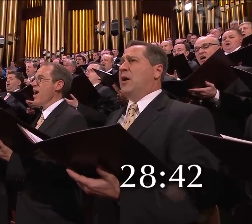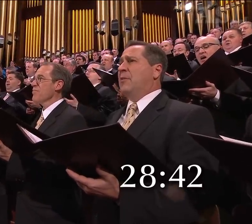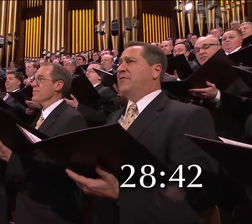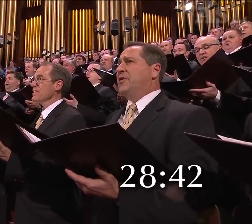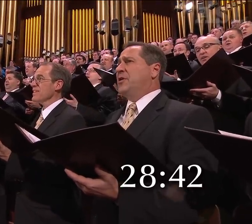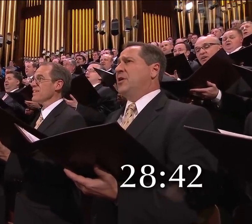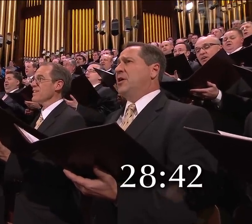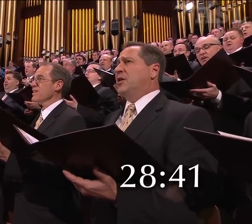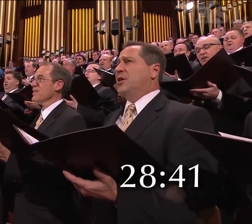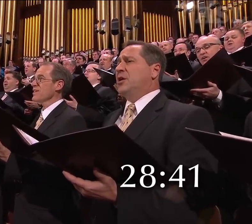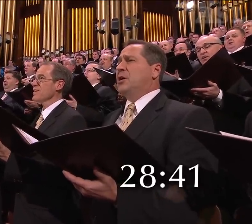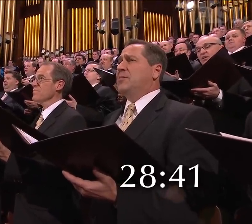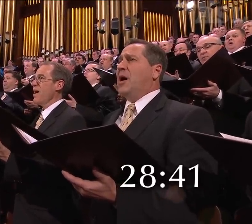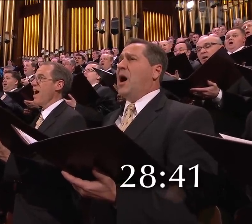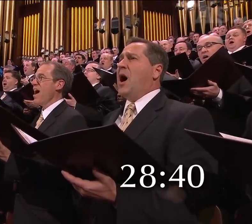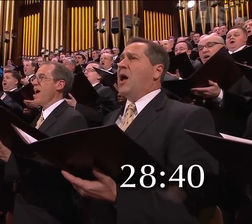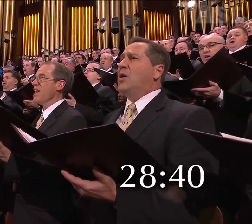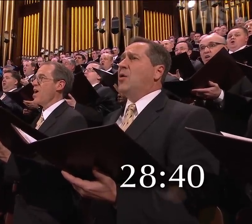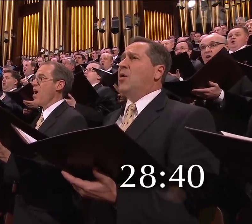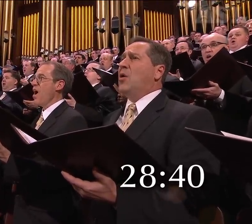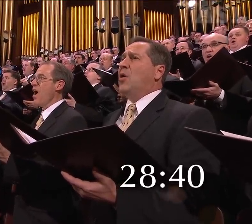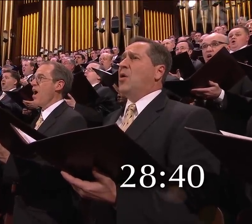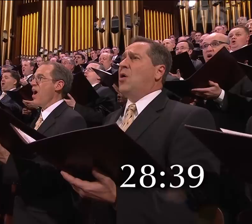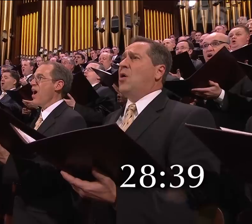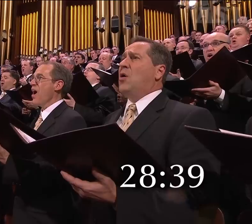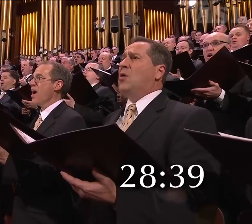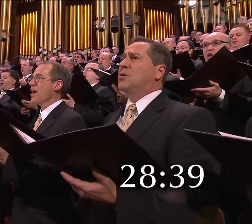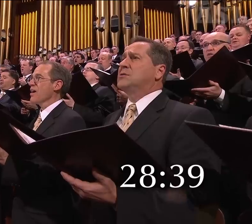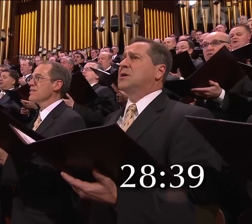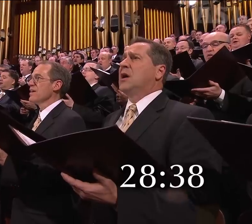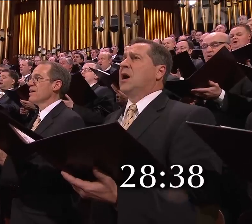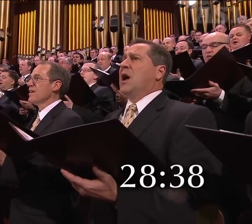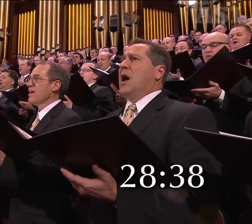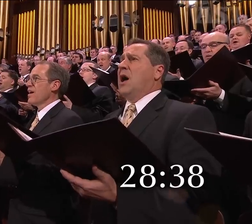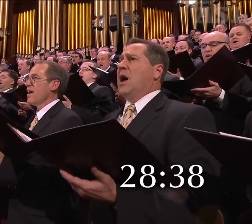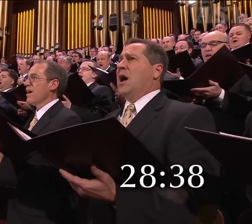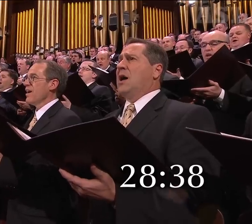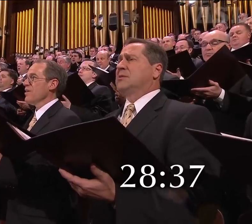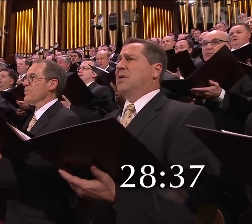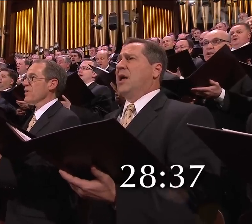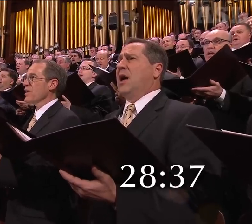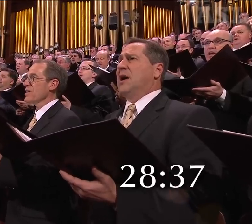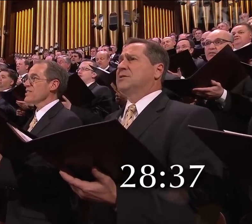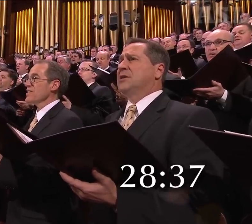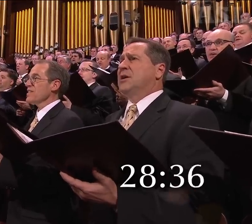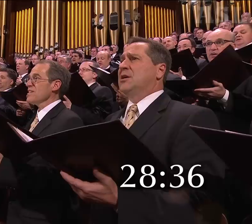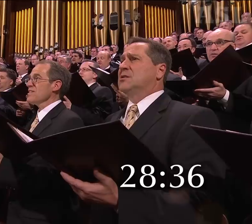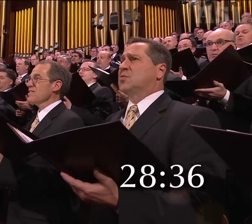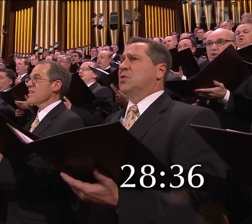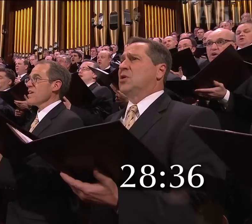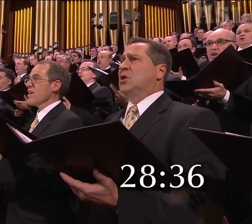THIS IS THE ENGLISH CLOSED CAPTION CHANNEL OF THE CHURCH OF JESUS CHRIST OF LATTER-DAY SAINTS.